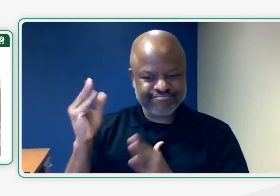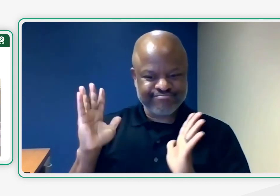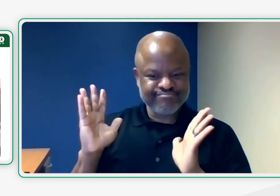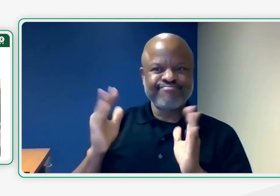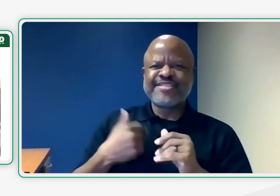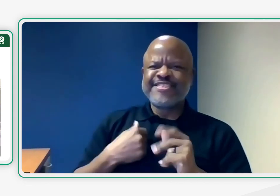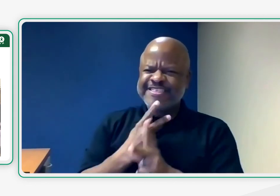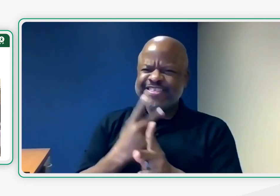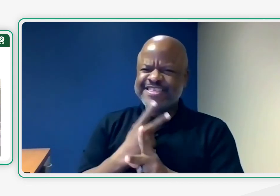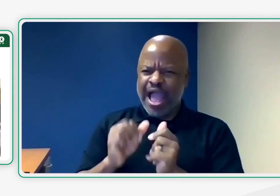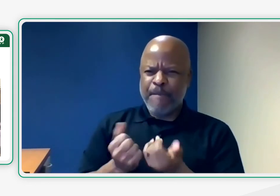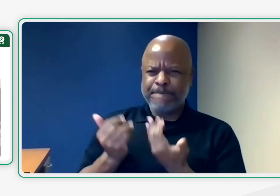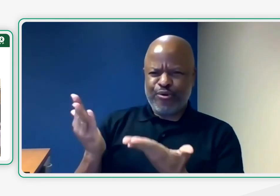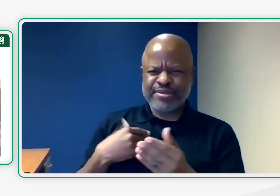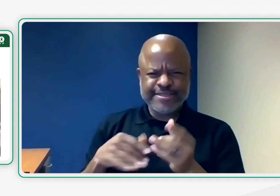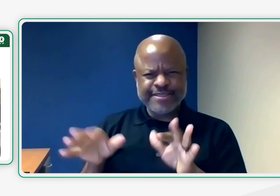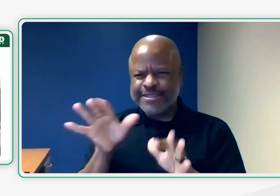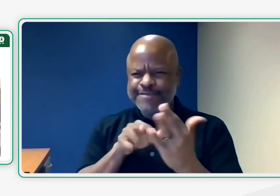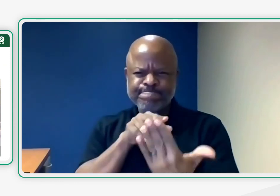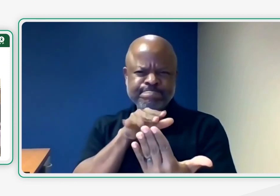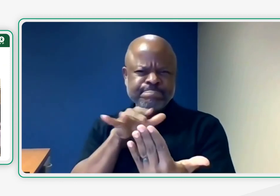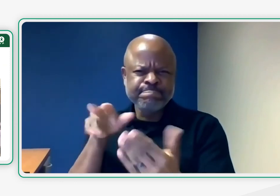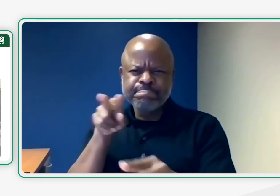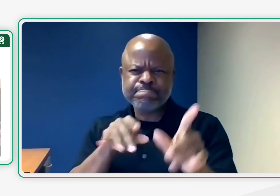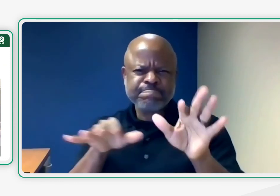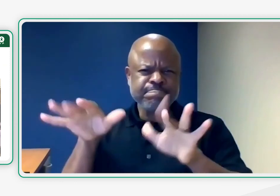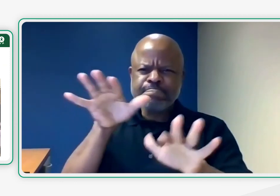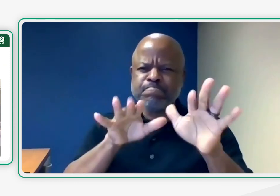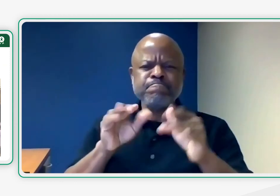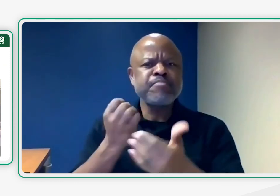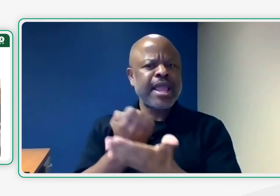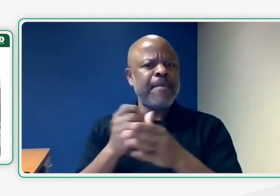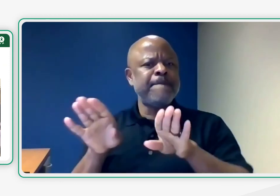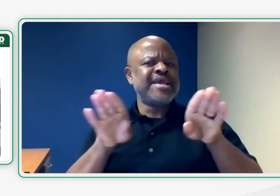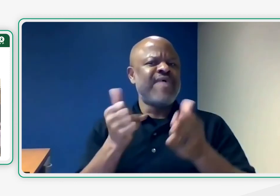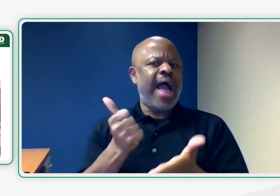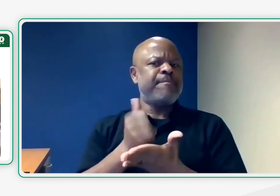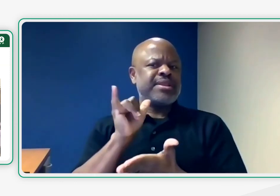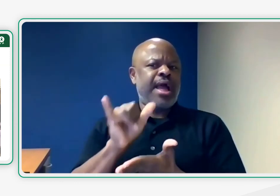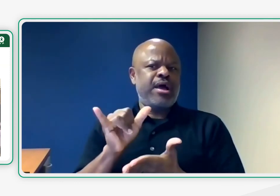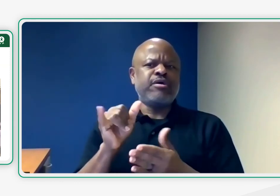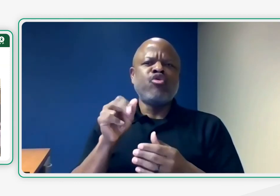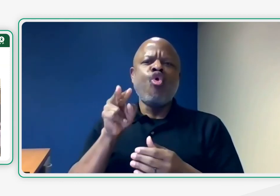And I bought it, you know, because once you buy it, you can’t change your mind – that's it! So I was trying to figure out how I wanted to propose and all of that,